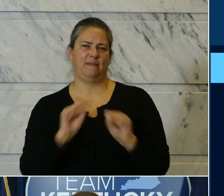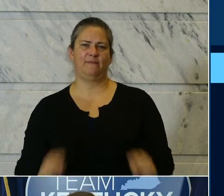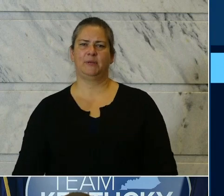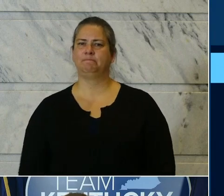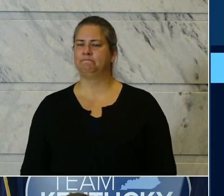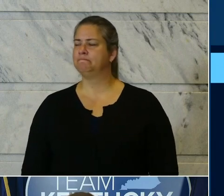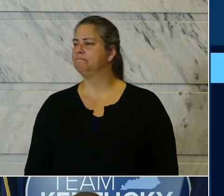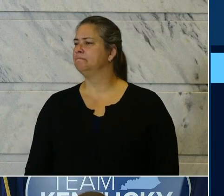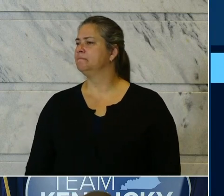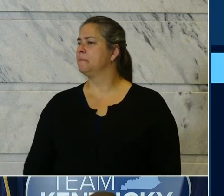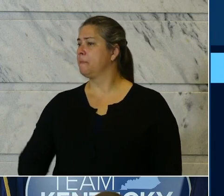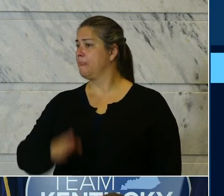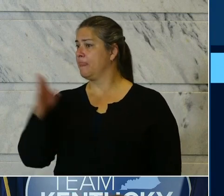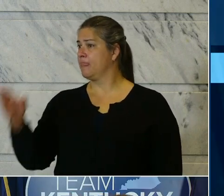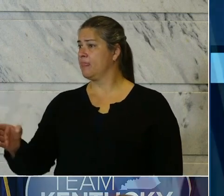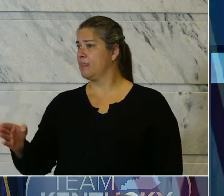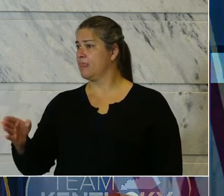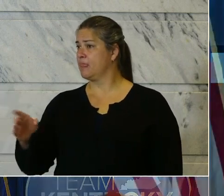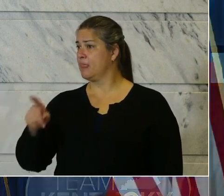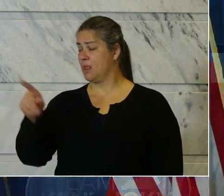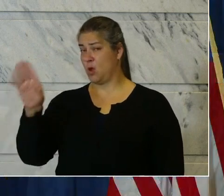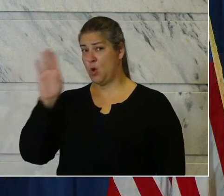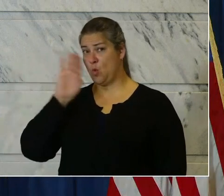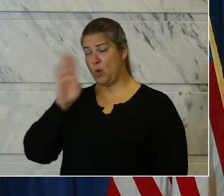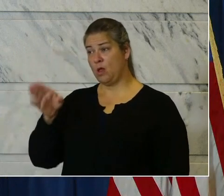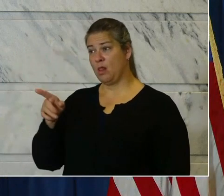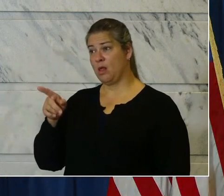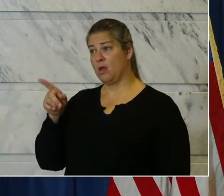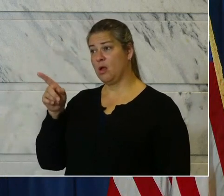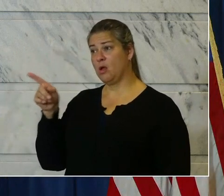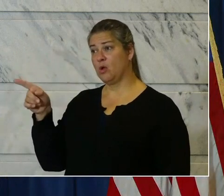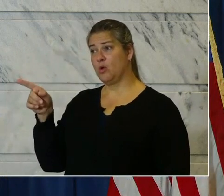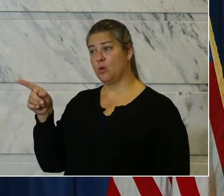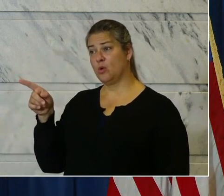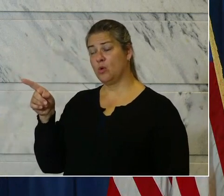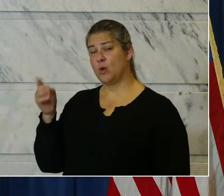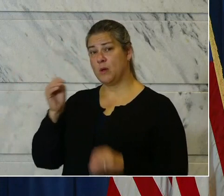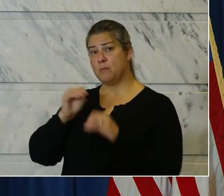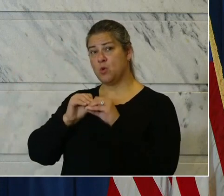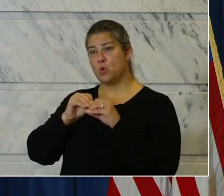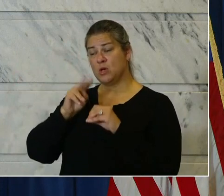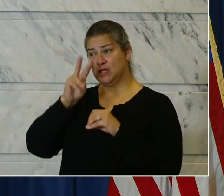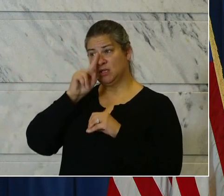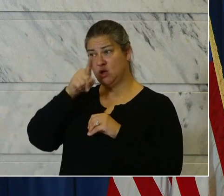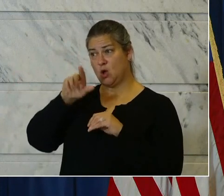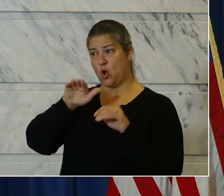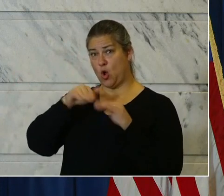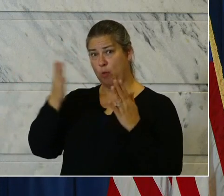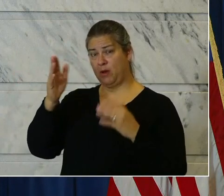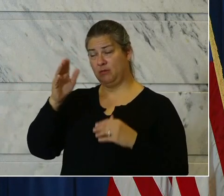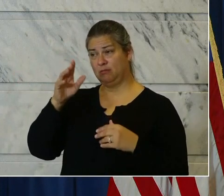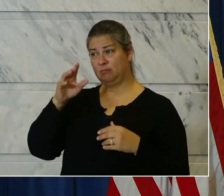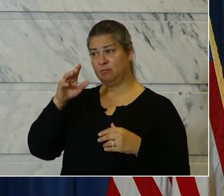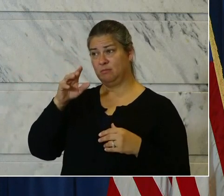ADVICE ON HOW. TO DO IT IN THE